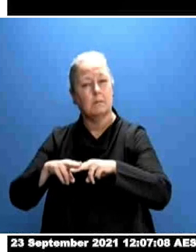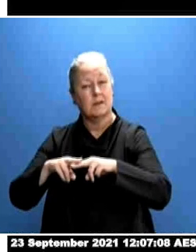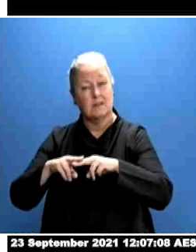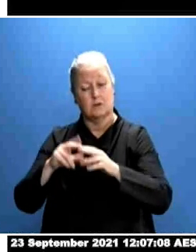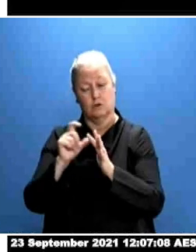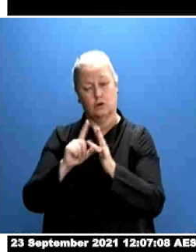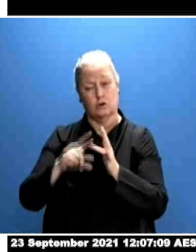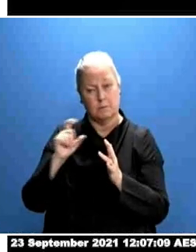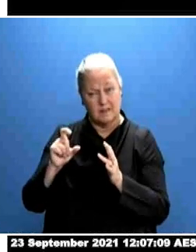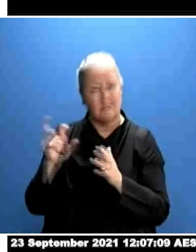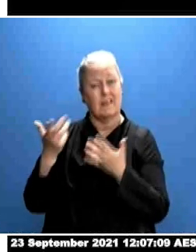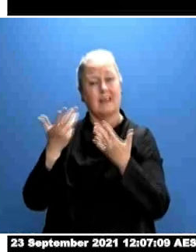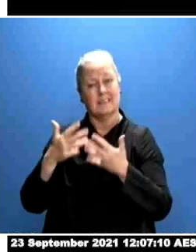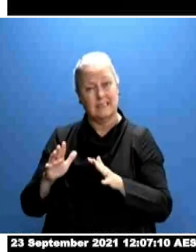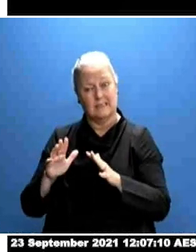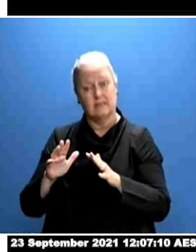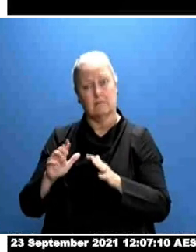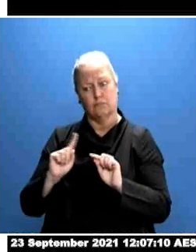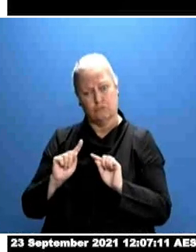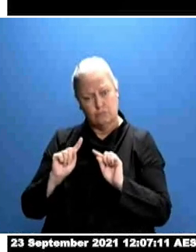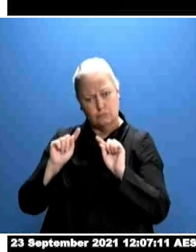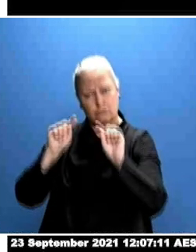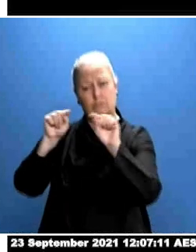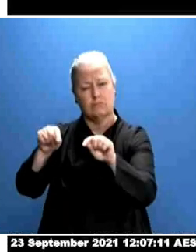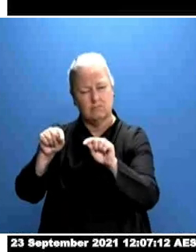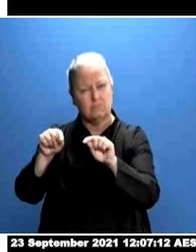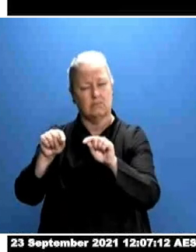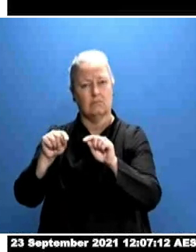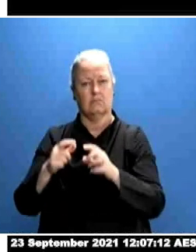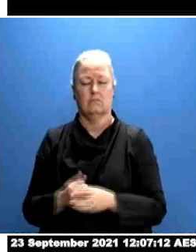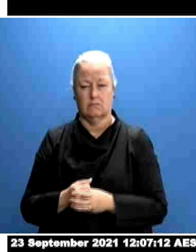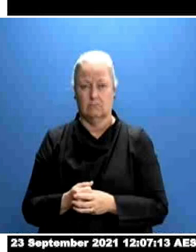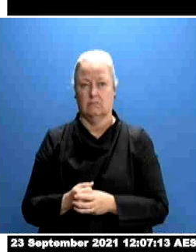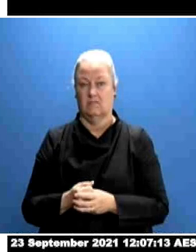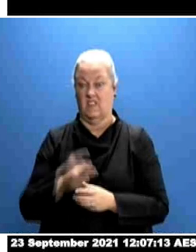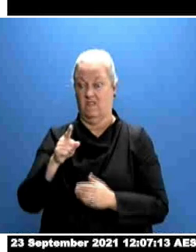that had been conducted at the house. The document that was being referred to,